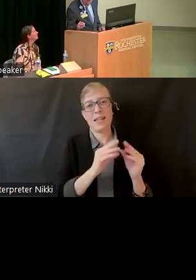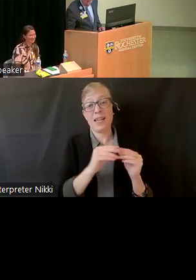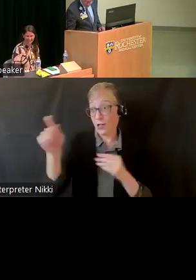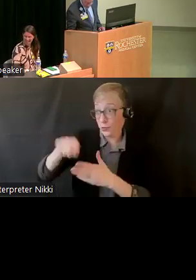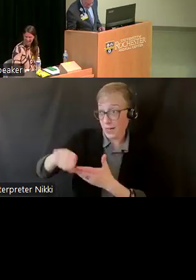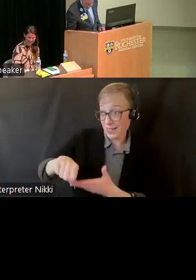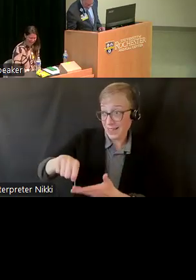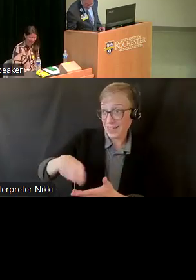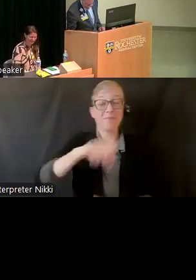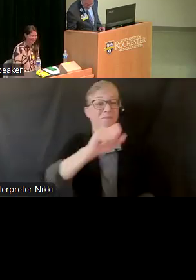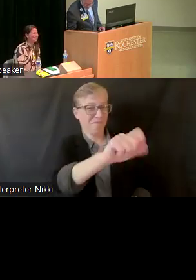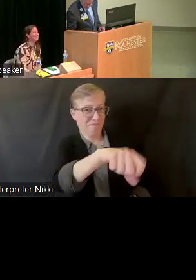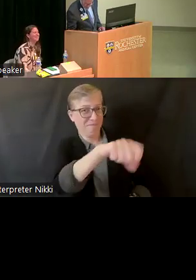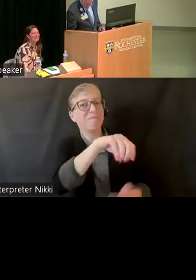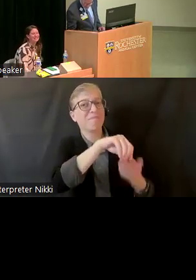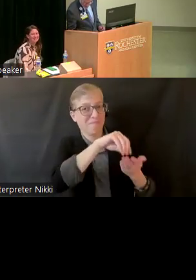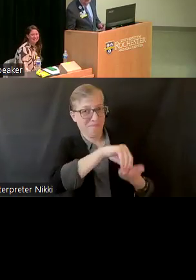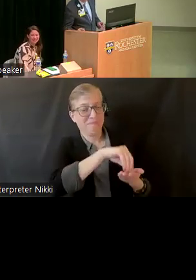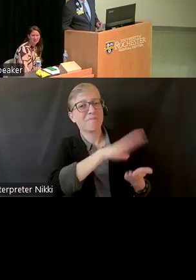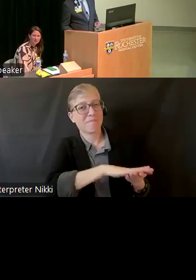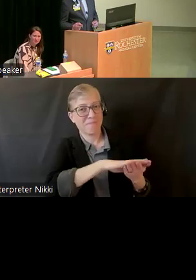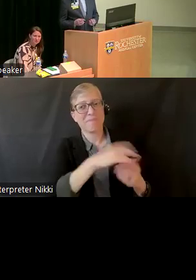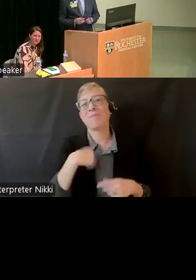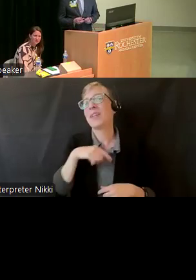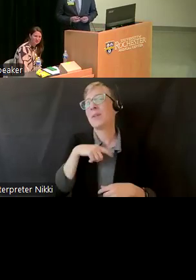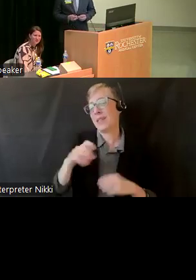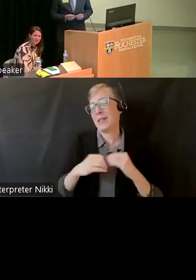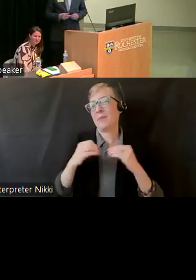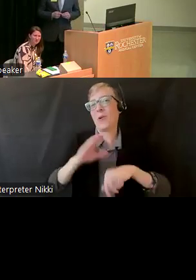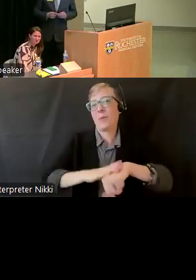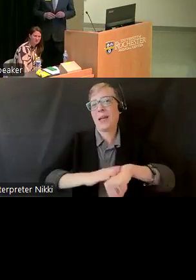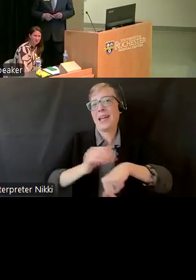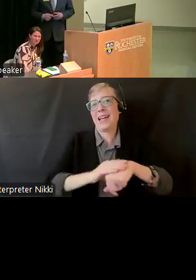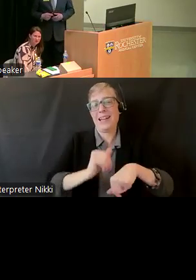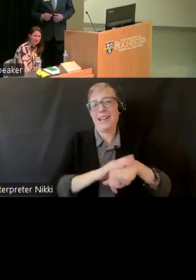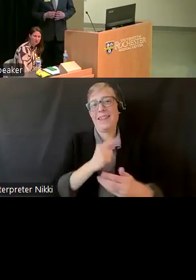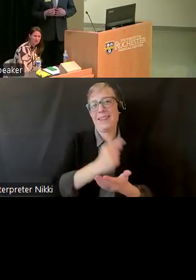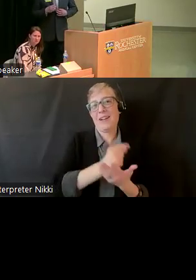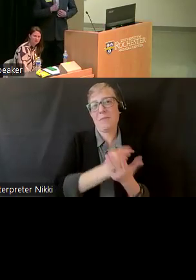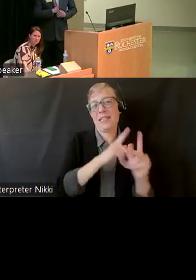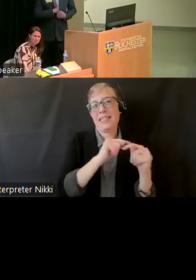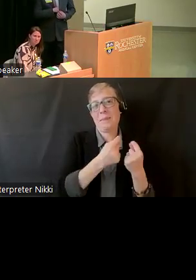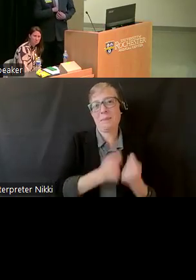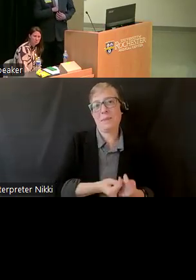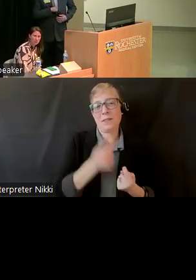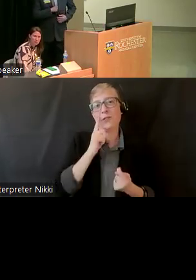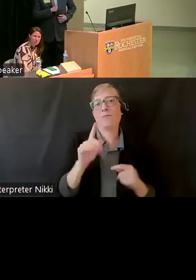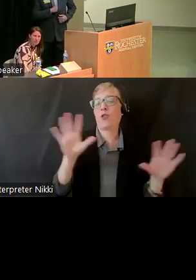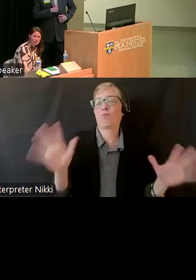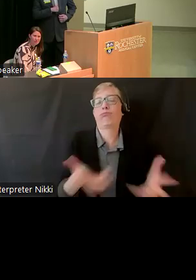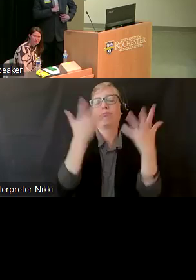writing it down okay great we might need more pet therapy teams to just enhance the workforce of the